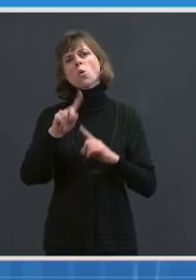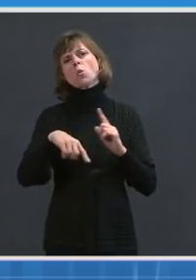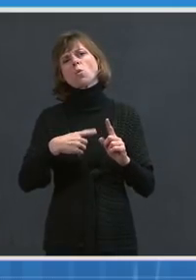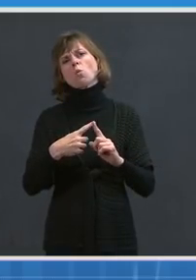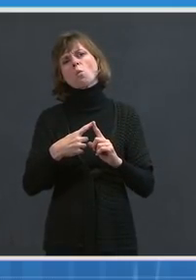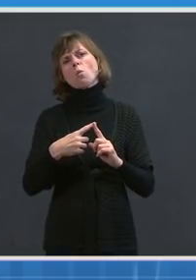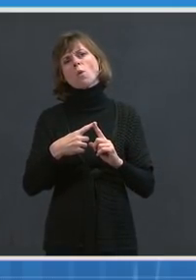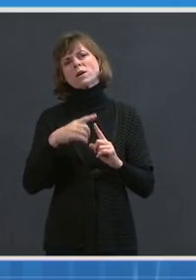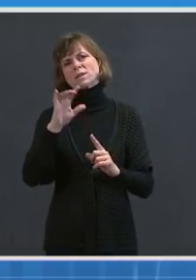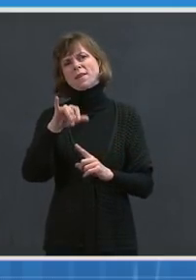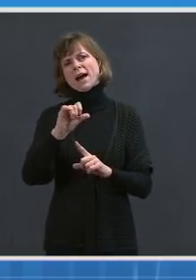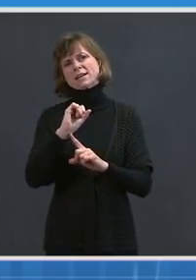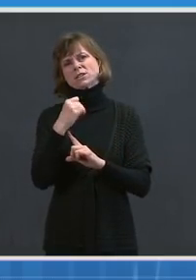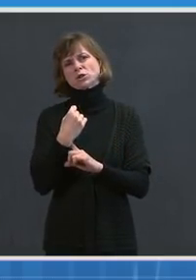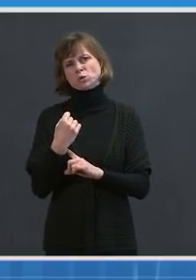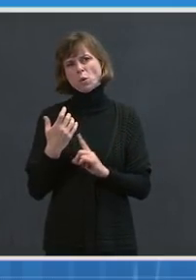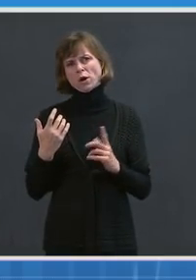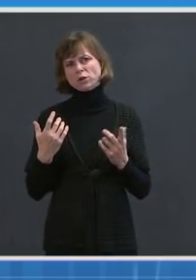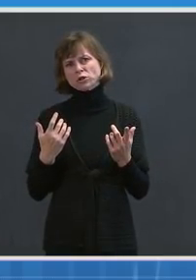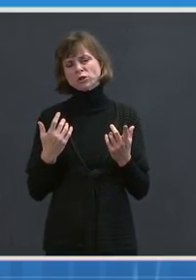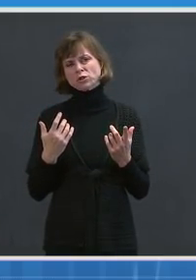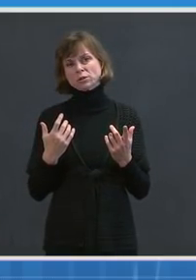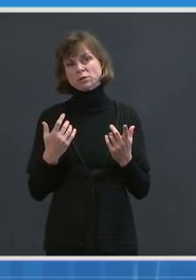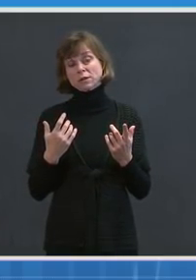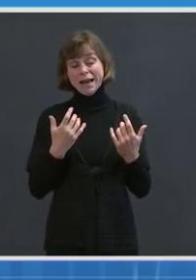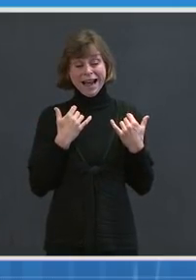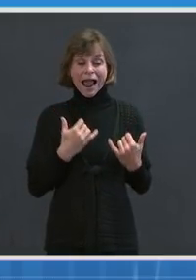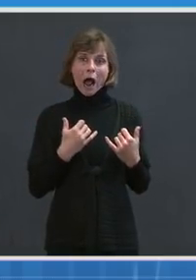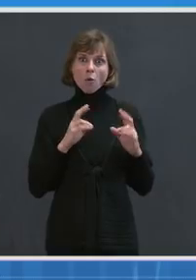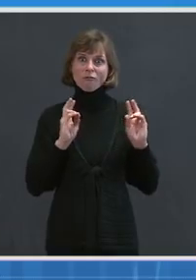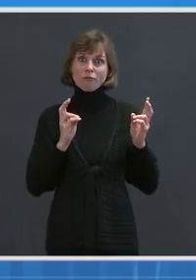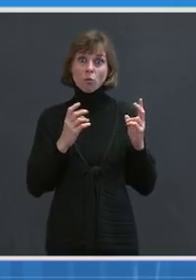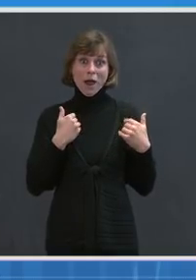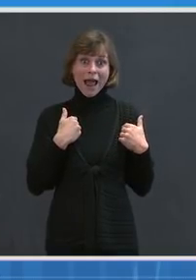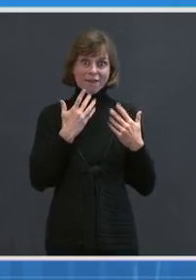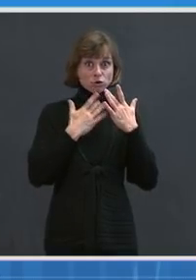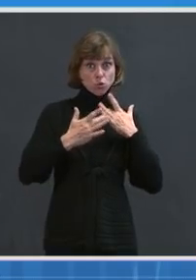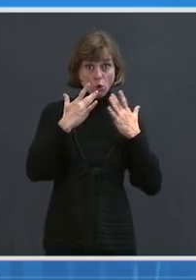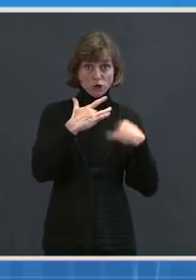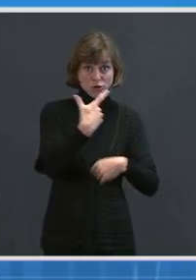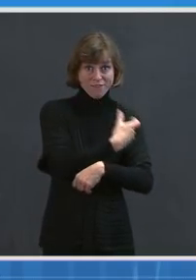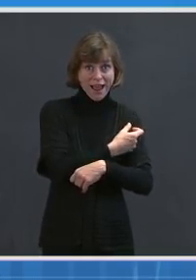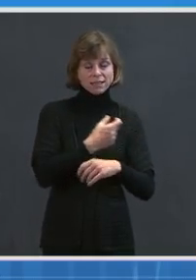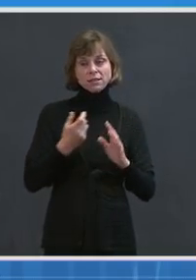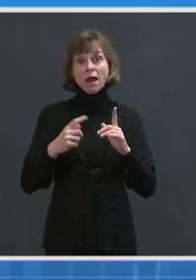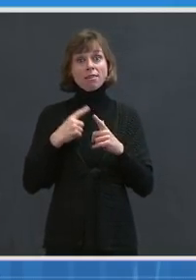where we have a shortage situation, which we have today, to one where we have an oversupply situation?